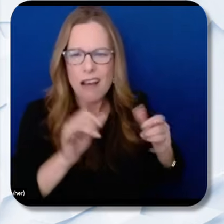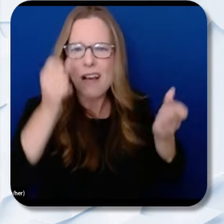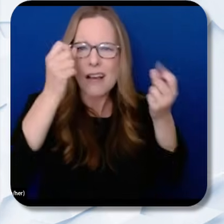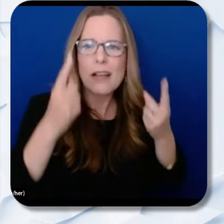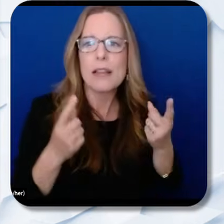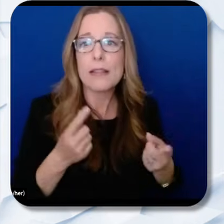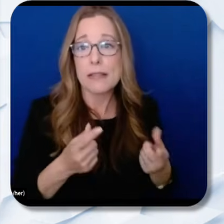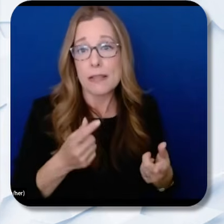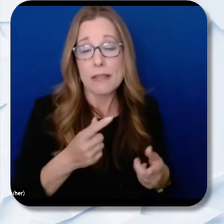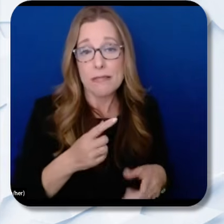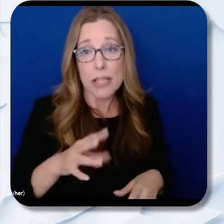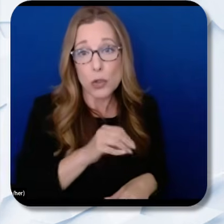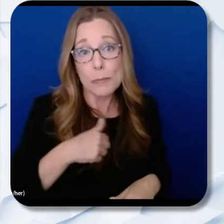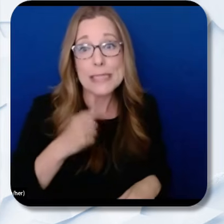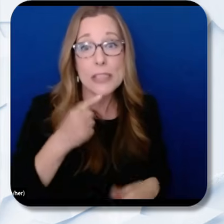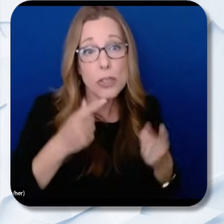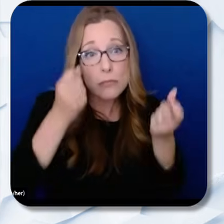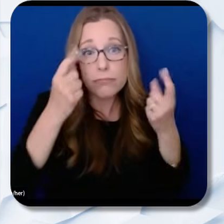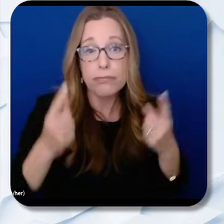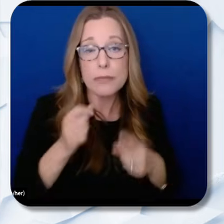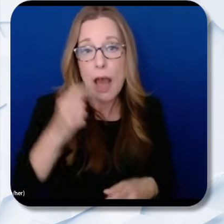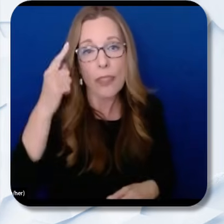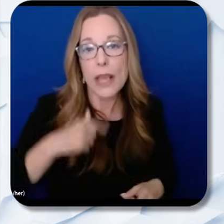what I learned after is, like, they really leaned into this role of being a community